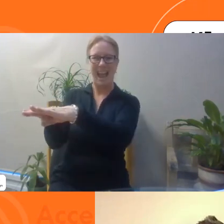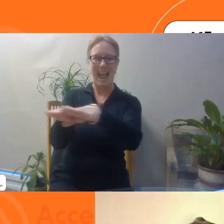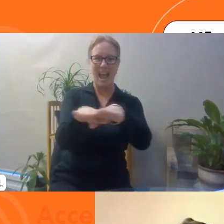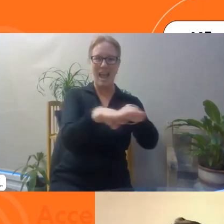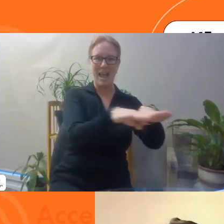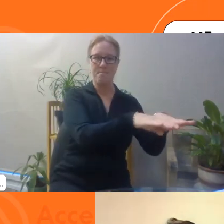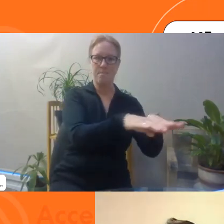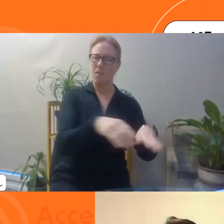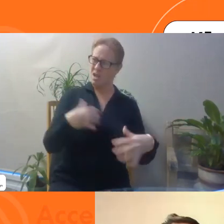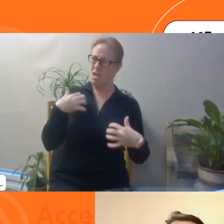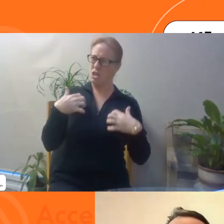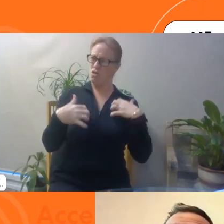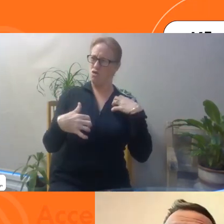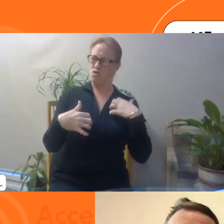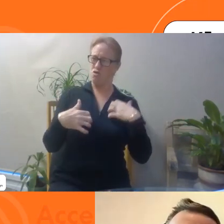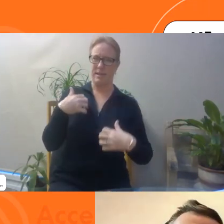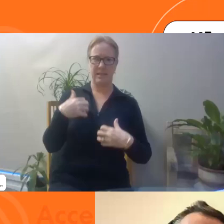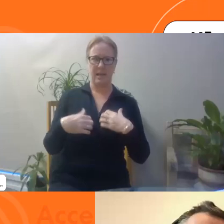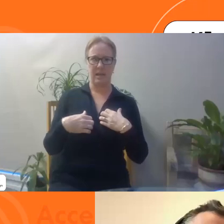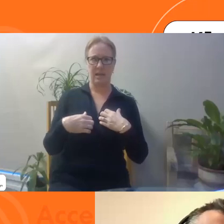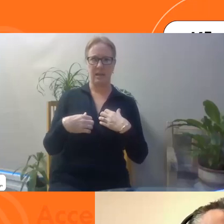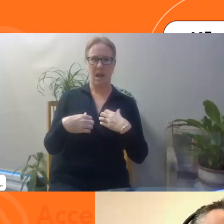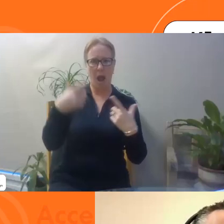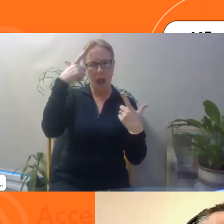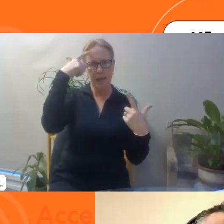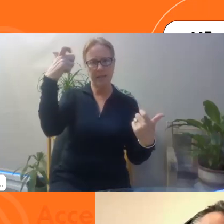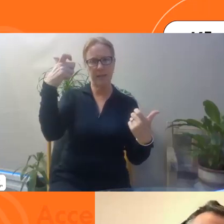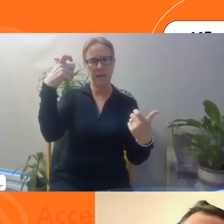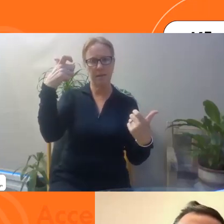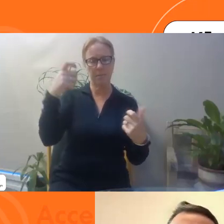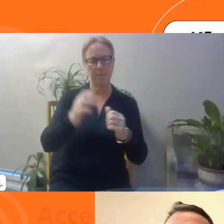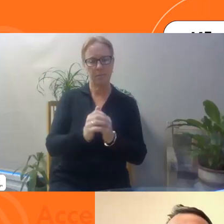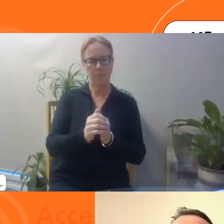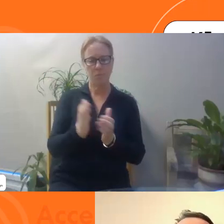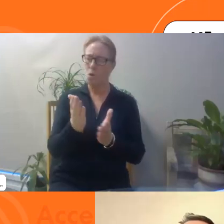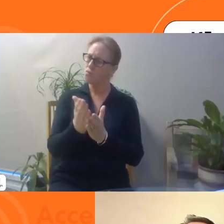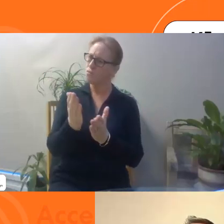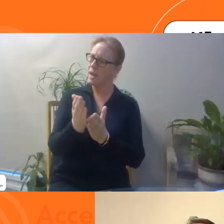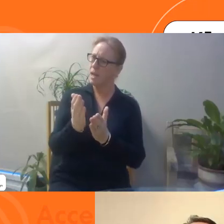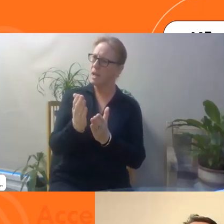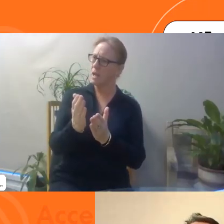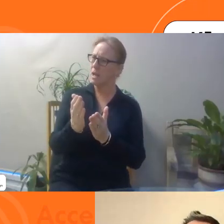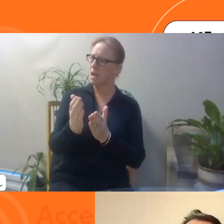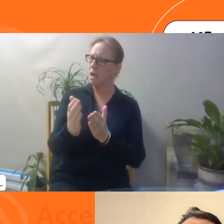that's a really interesting concept. It really asks schools to think